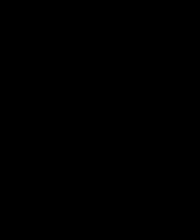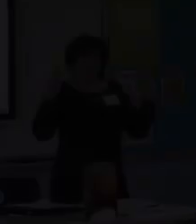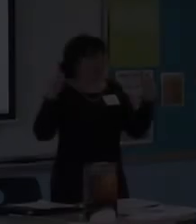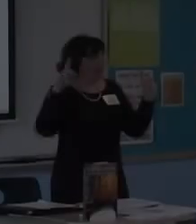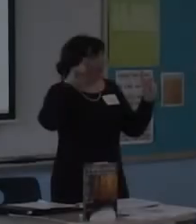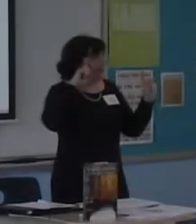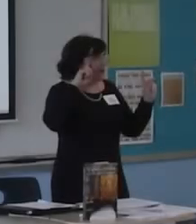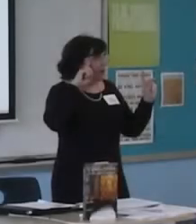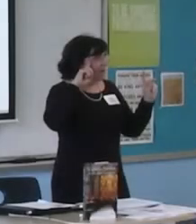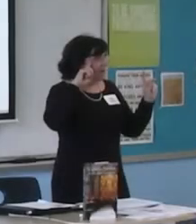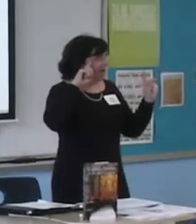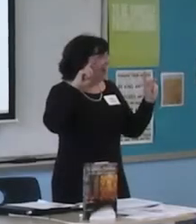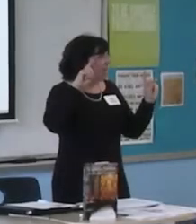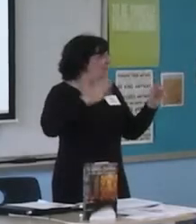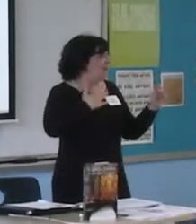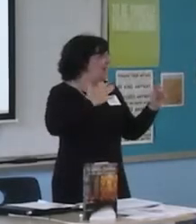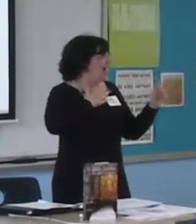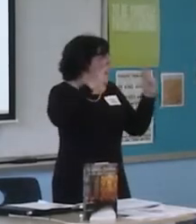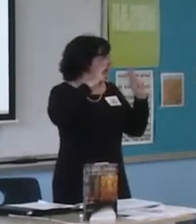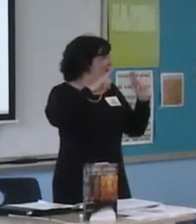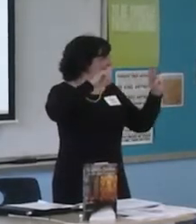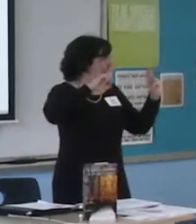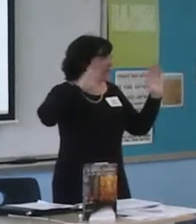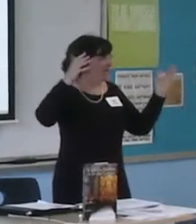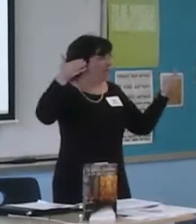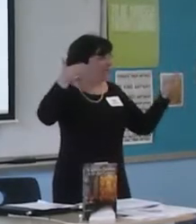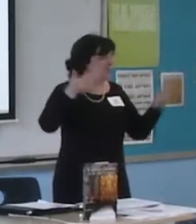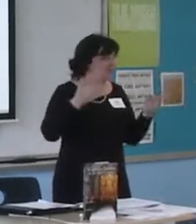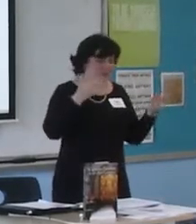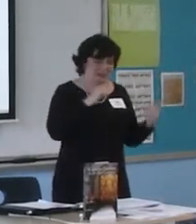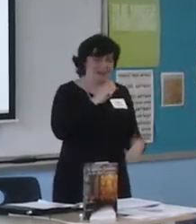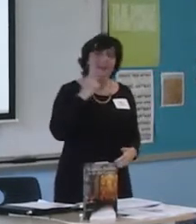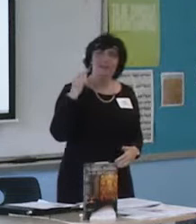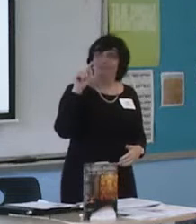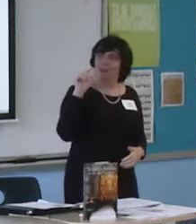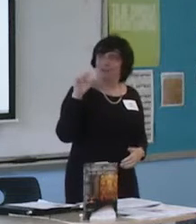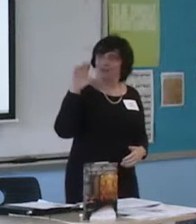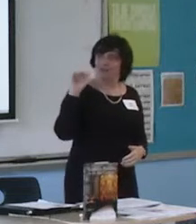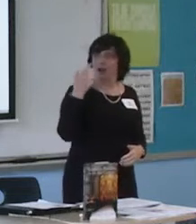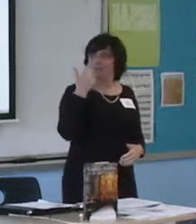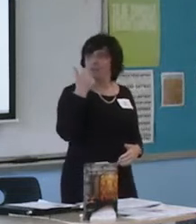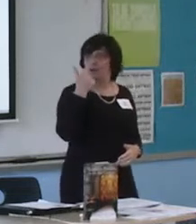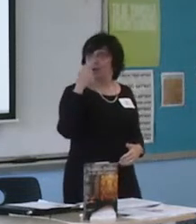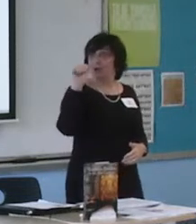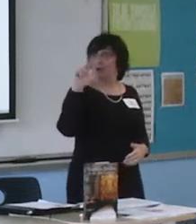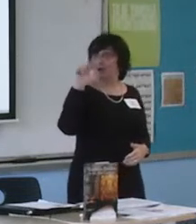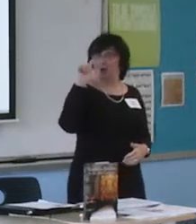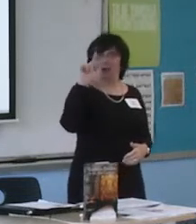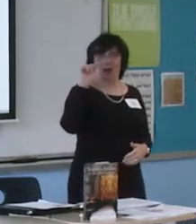I think I have the very happy honor of introducing Father Tom